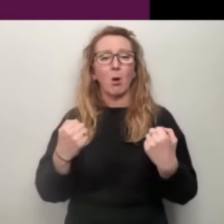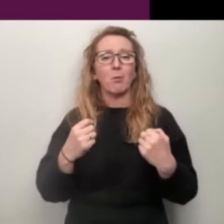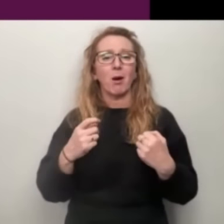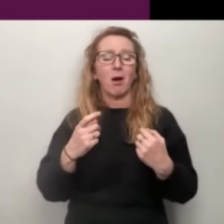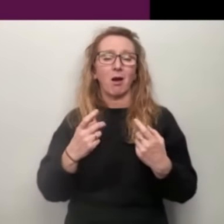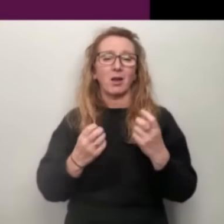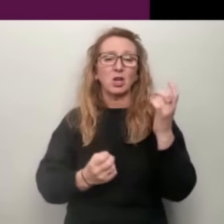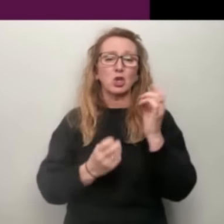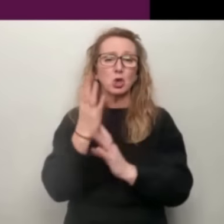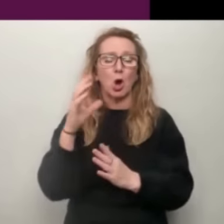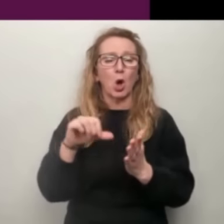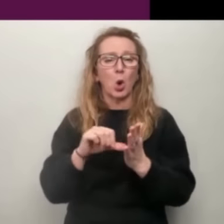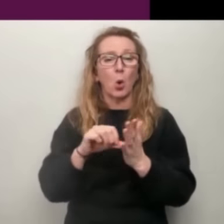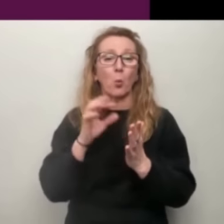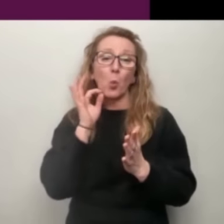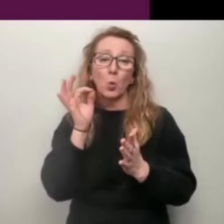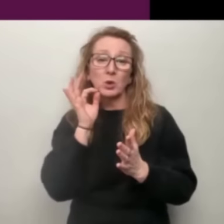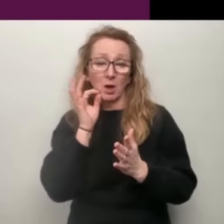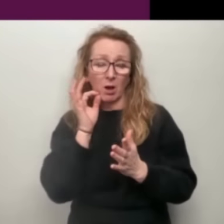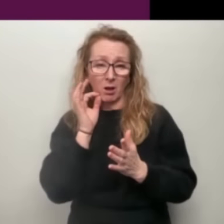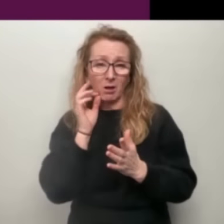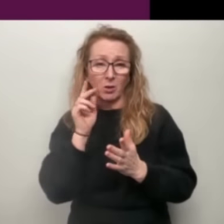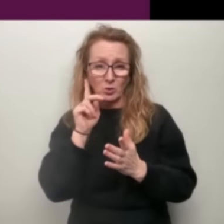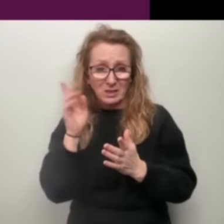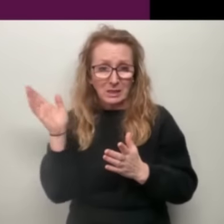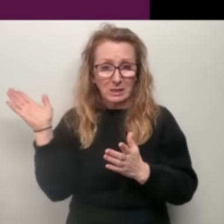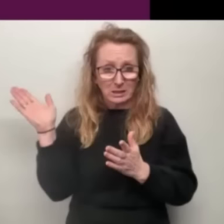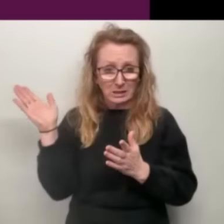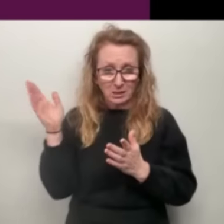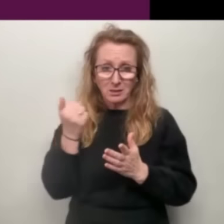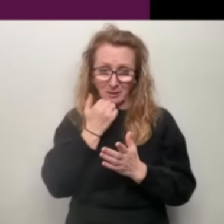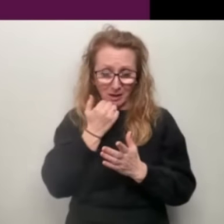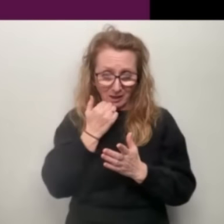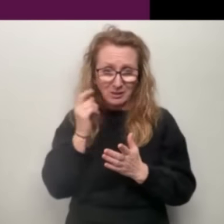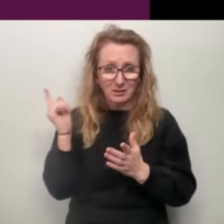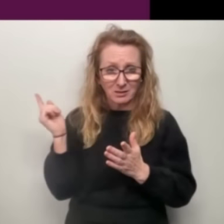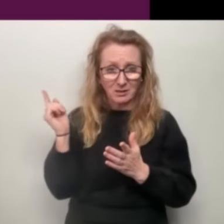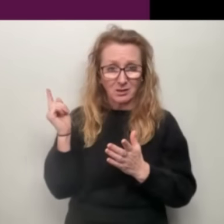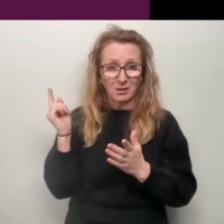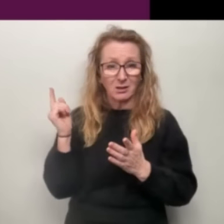You can see it here in this image. We have the date 1638 and we have a Rebus on each side.